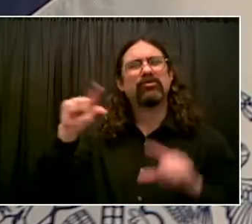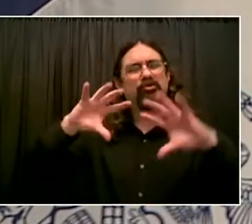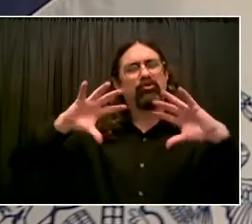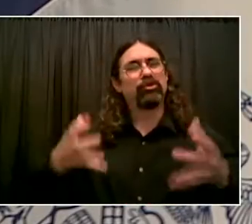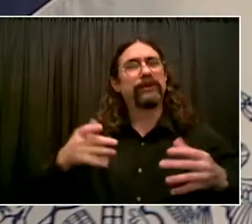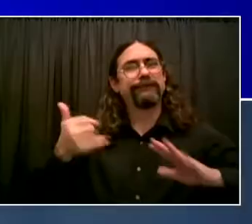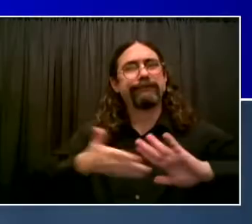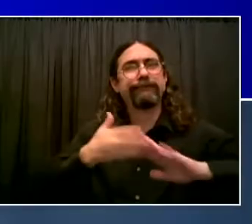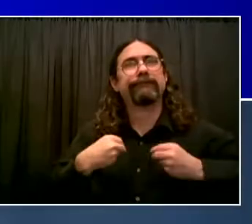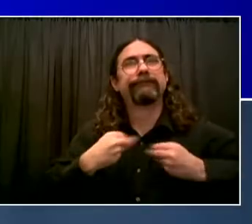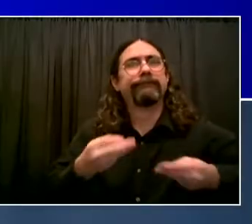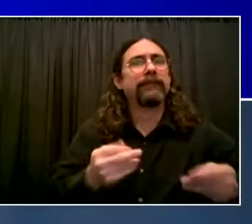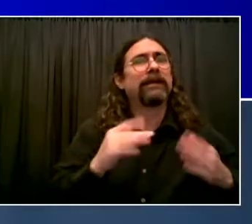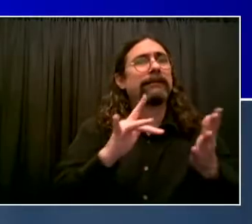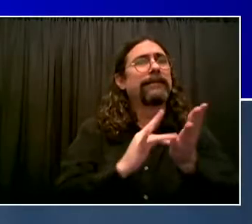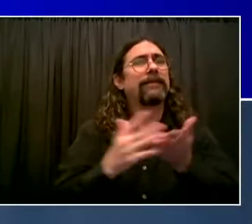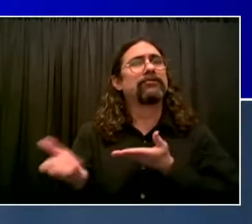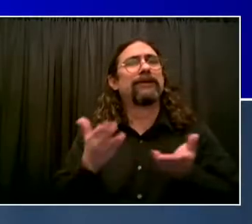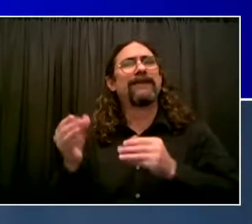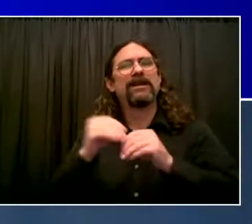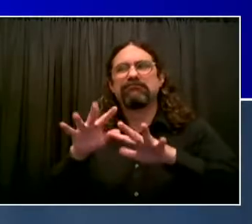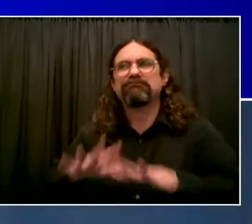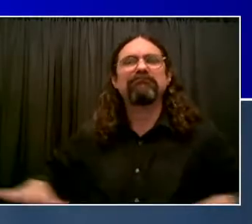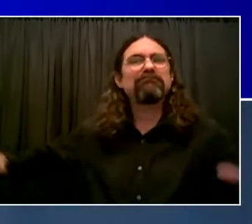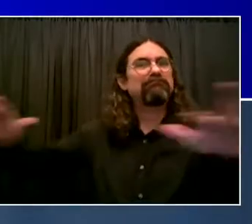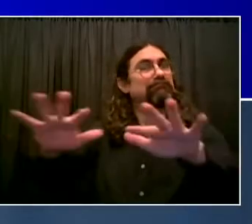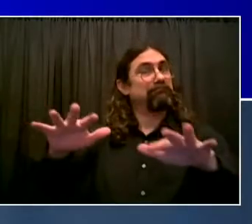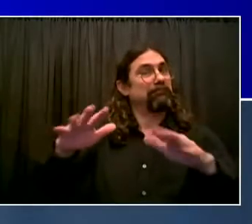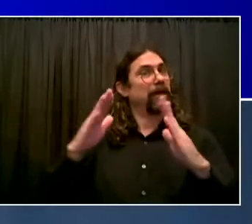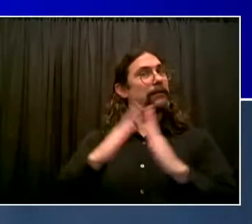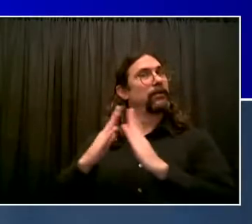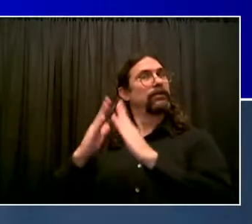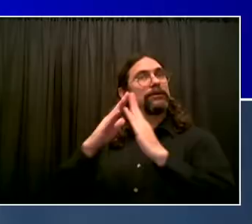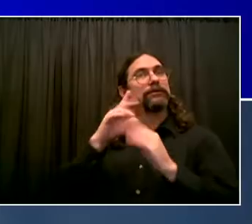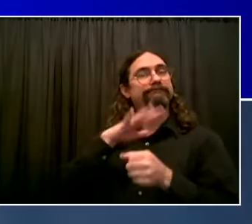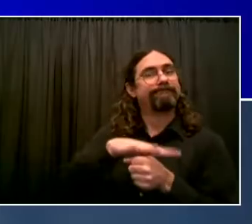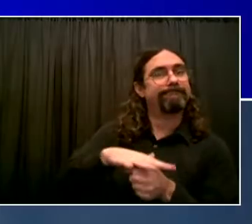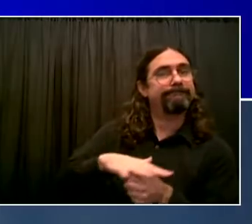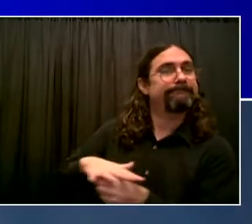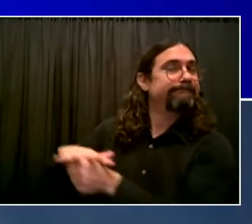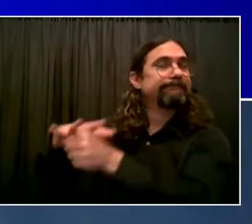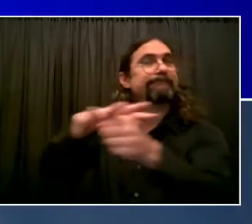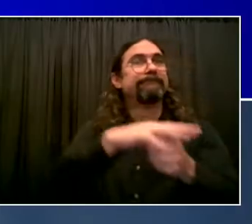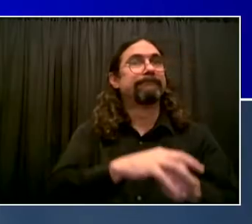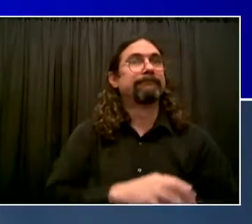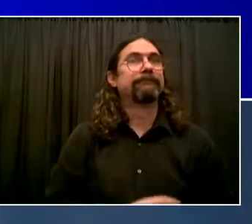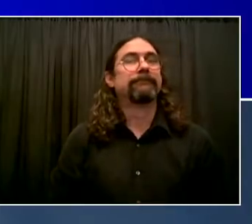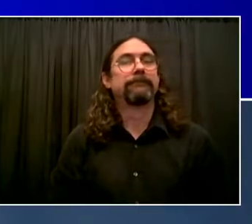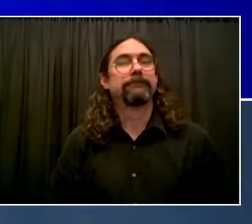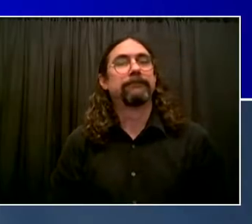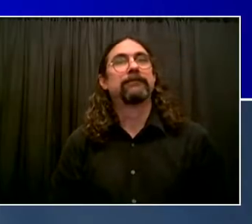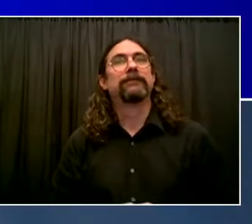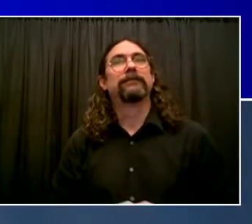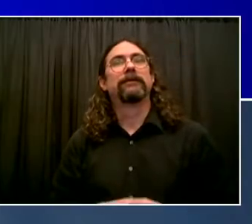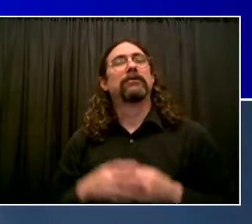ALLIES IN THIS EORFFT. WE WANT TO KEEP EMPOWERING THAT WORK. WE HAVE TAPPED INTO THIS GREAT NETWORK OF